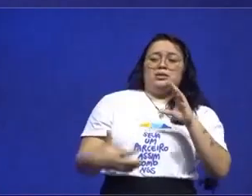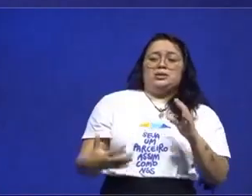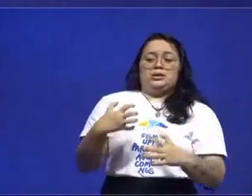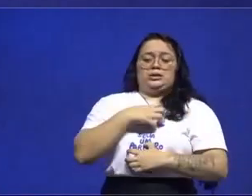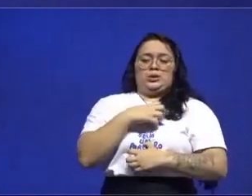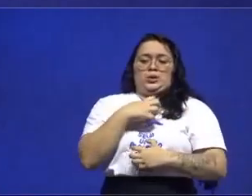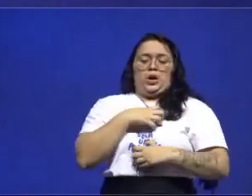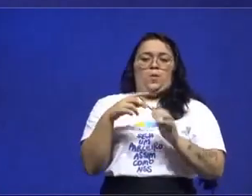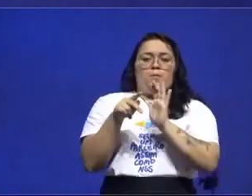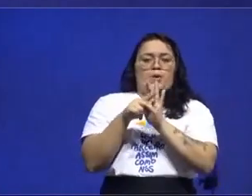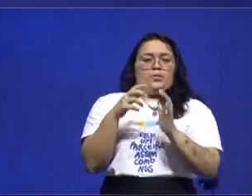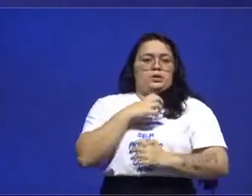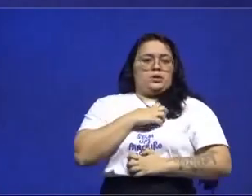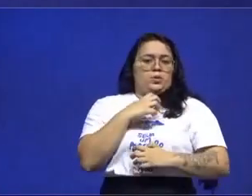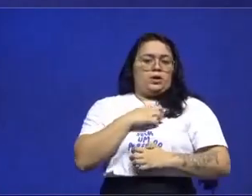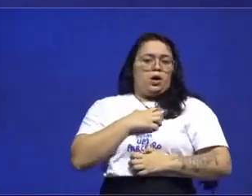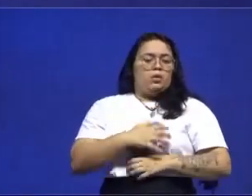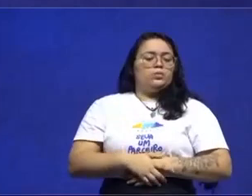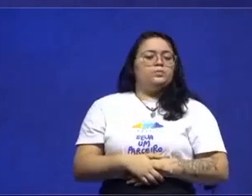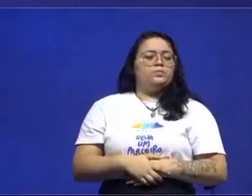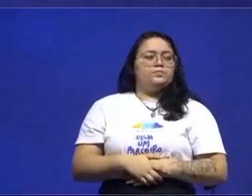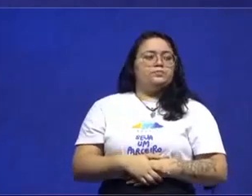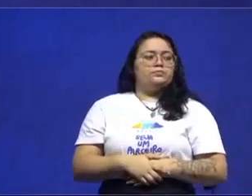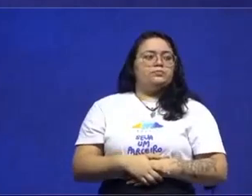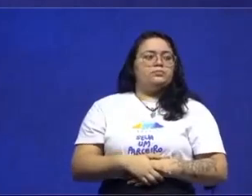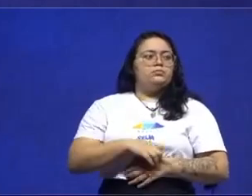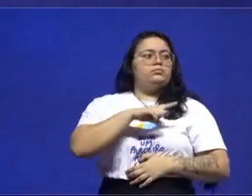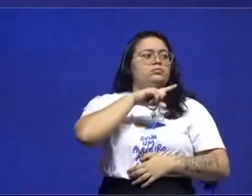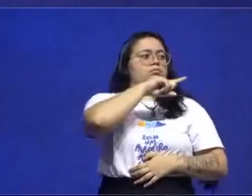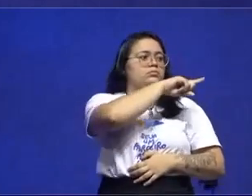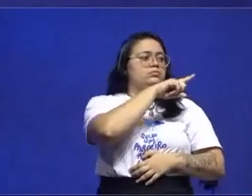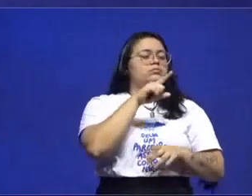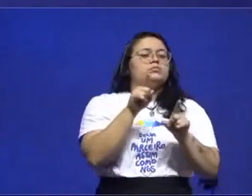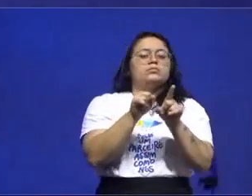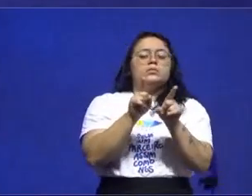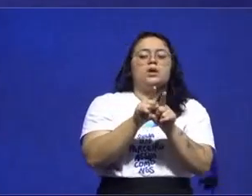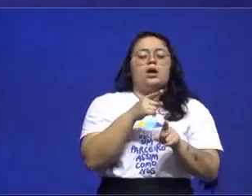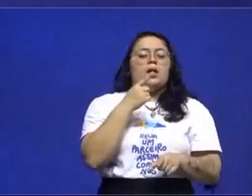sensory difficulties upstairs that child who does not respond to the name call the mother said oh I